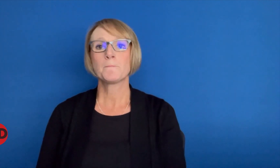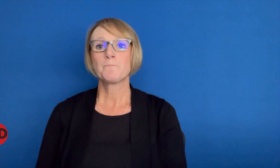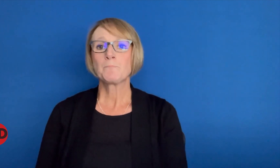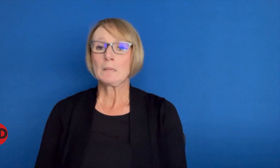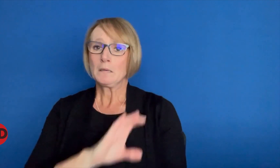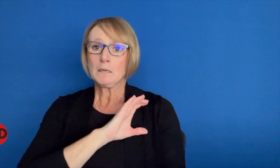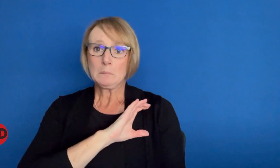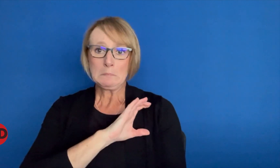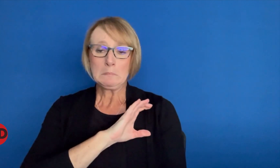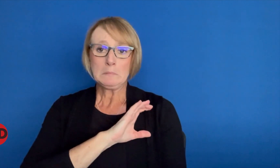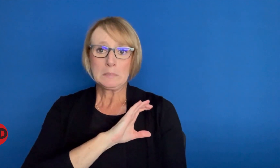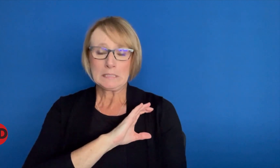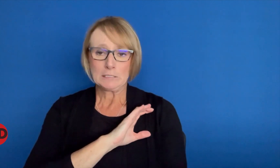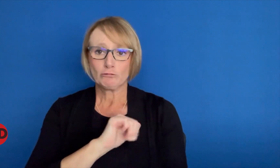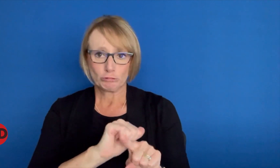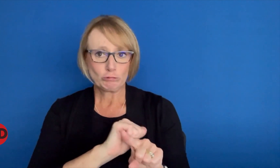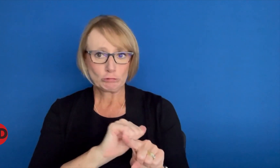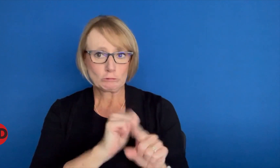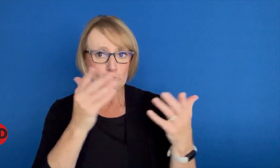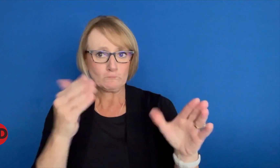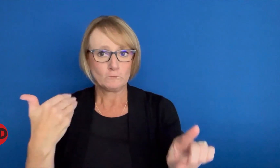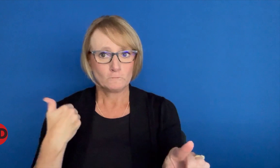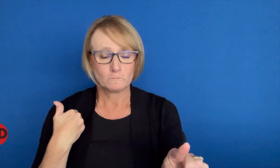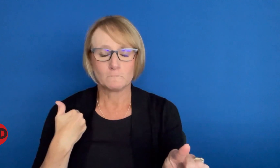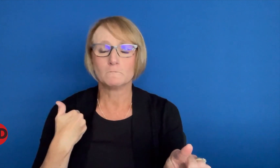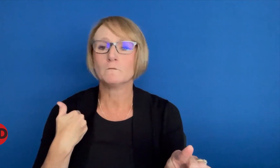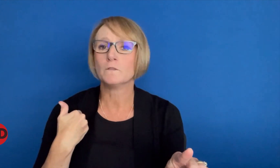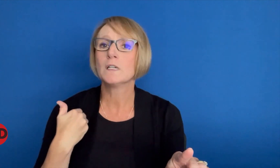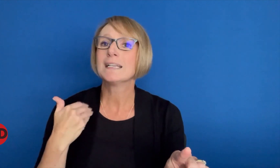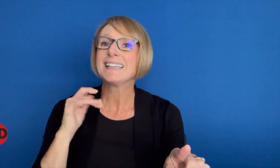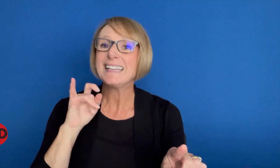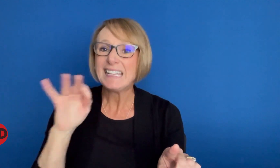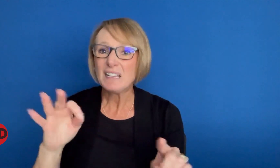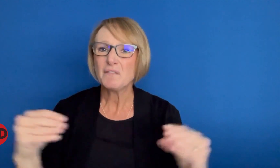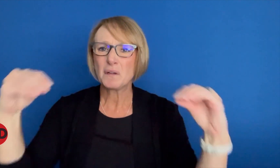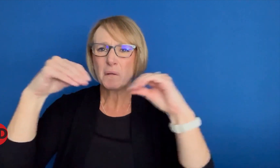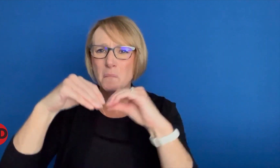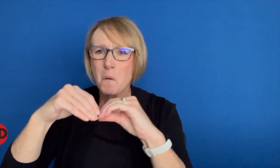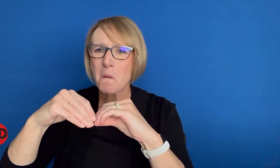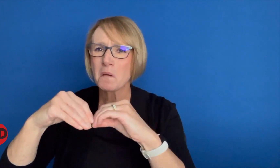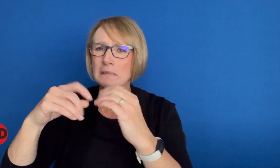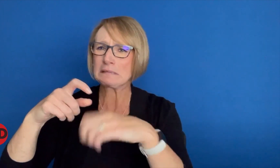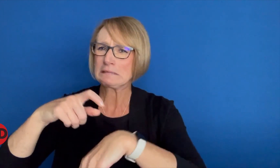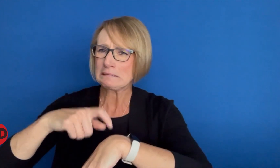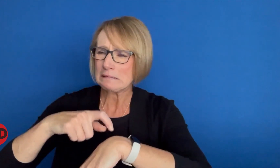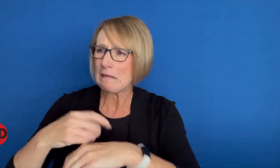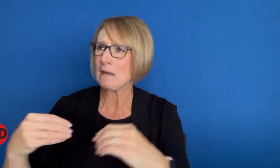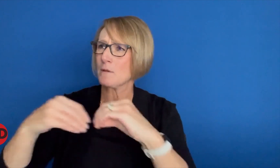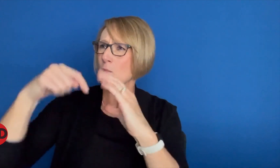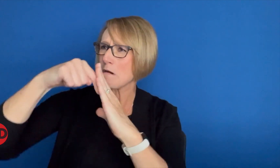have been trained. If they need more time to do in-depth interviews